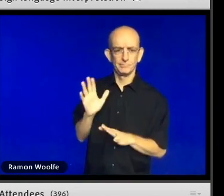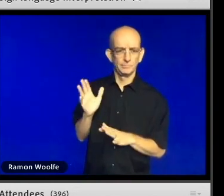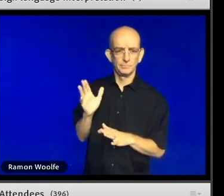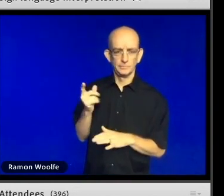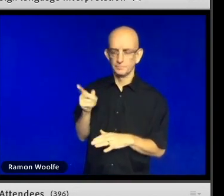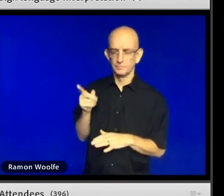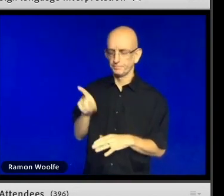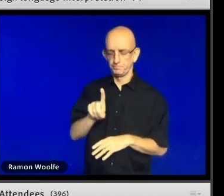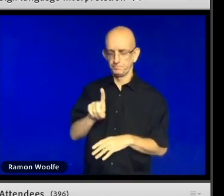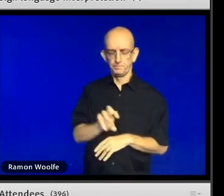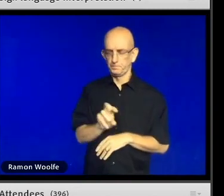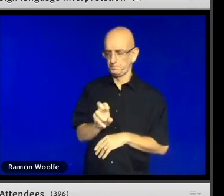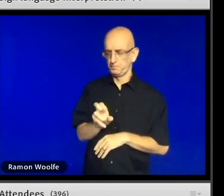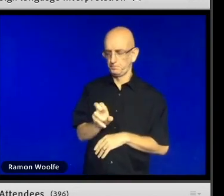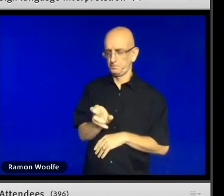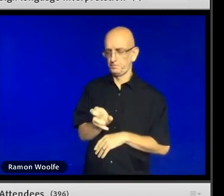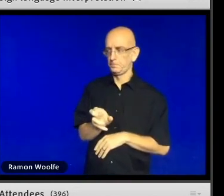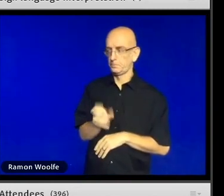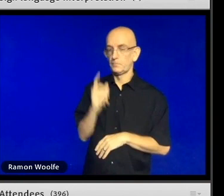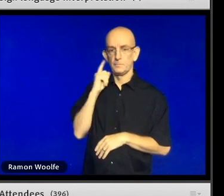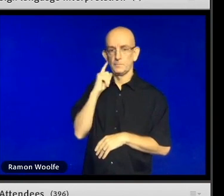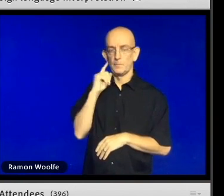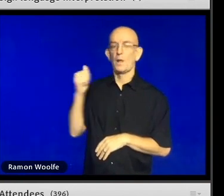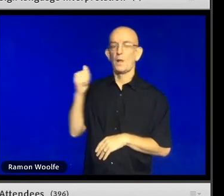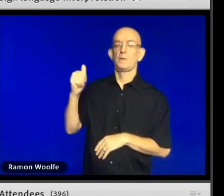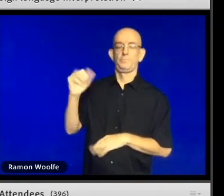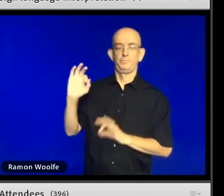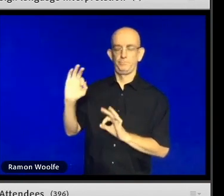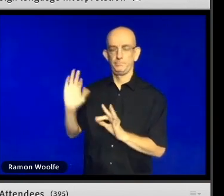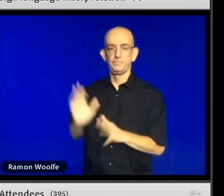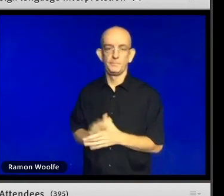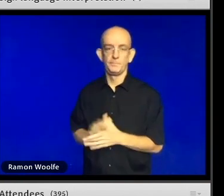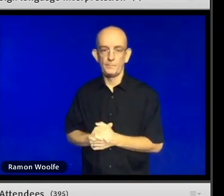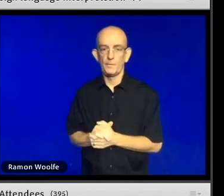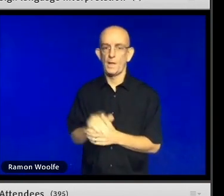Thank you very much, Edy. And also to Agnes behind the scenes there